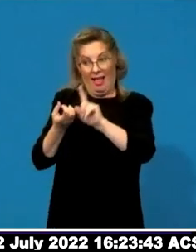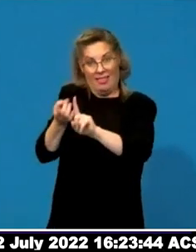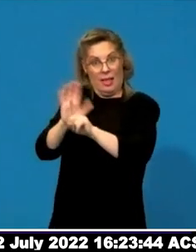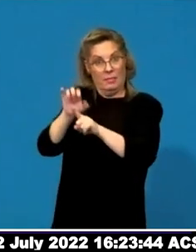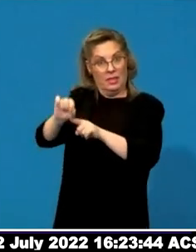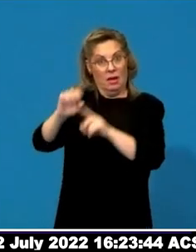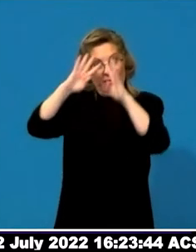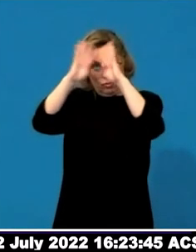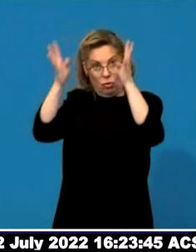No.